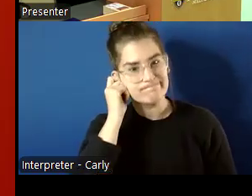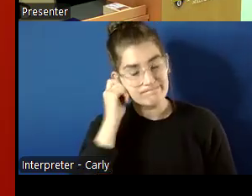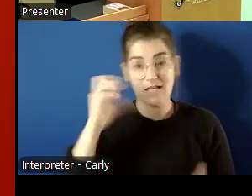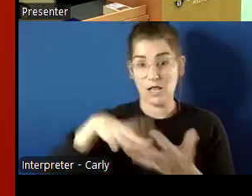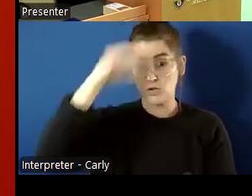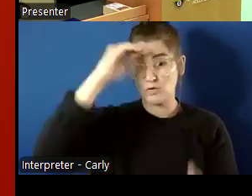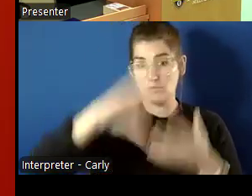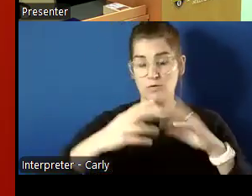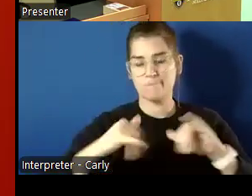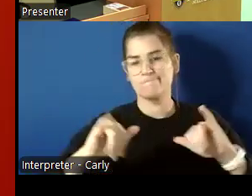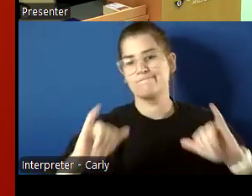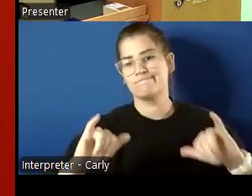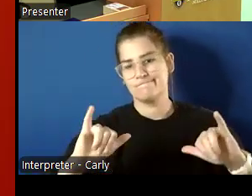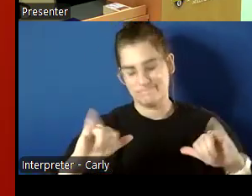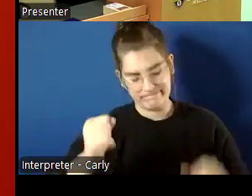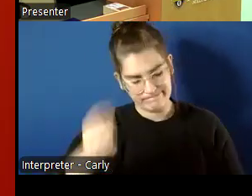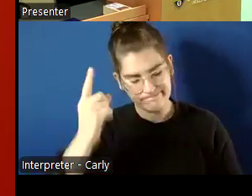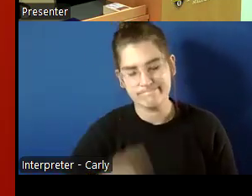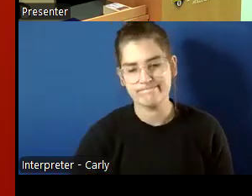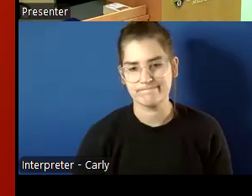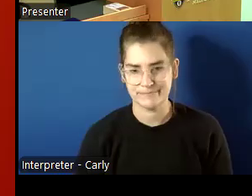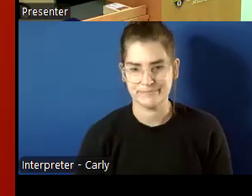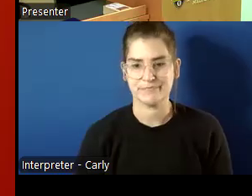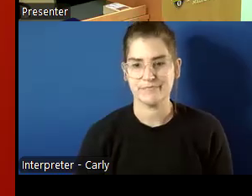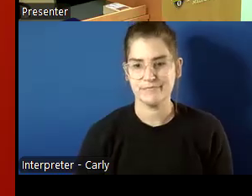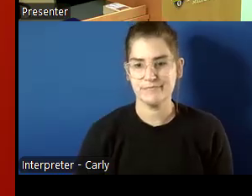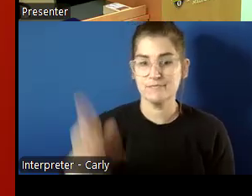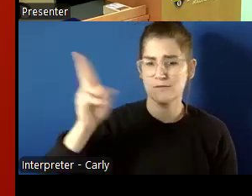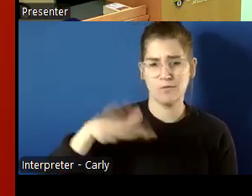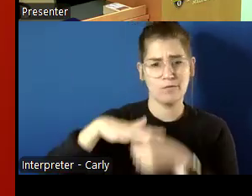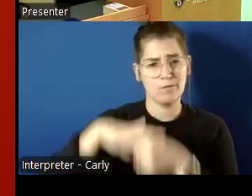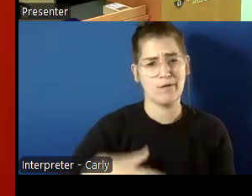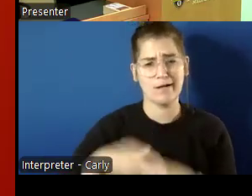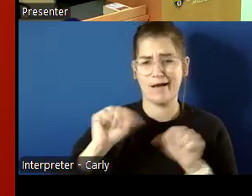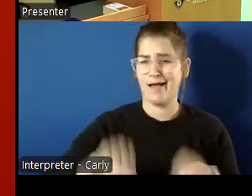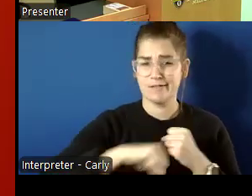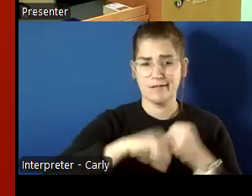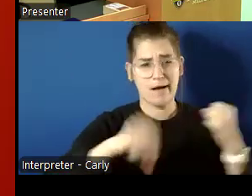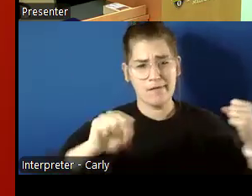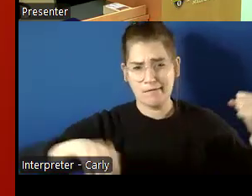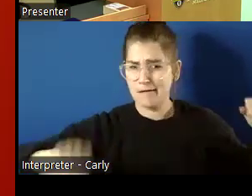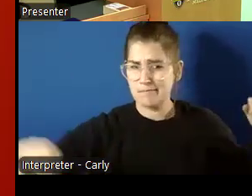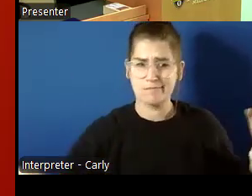that story. Historical oppression. I could go on. Family survival narratives. That was a survival